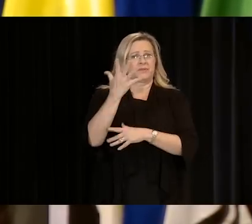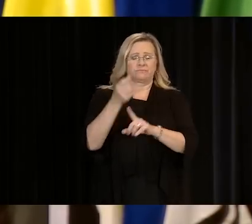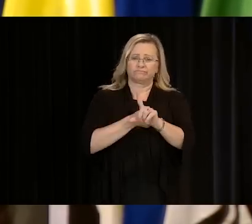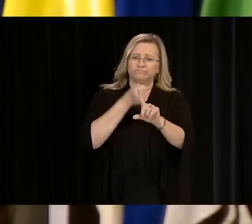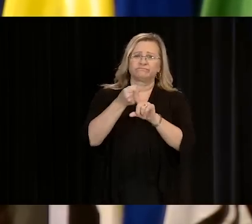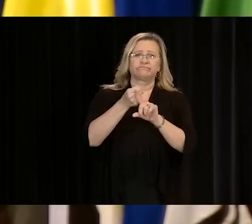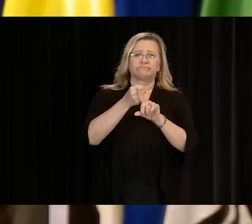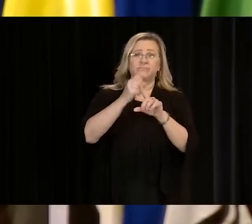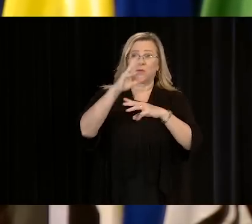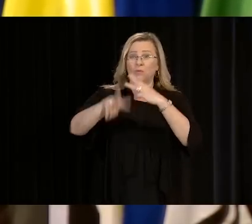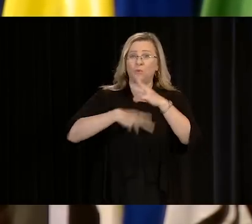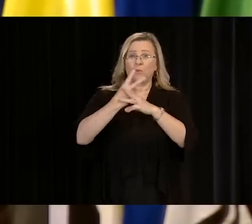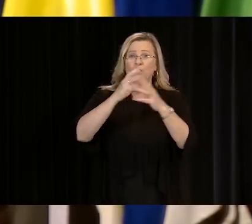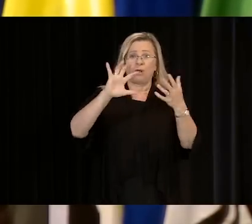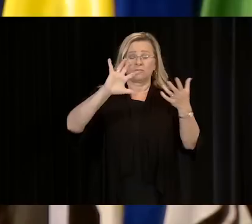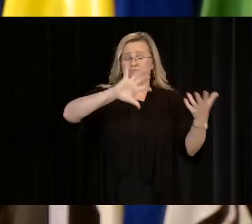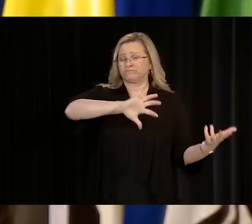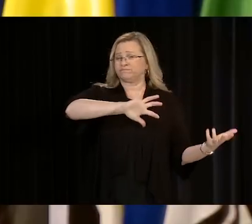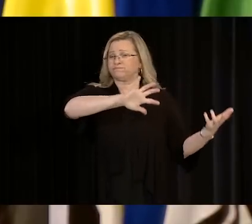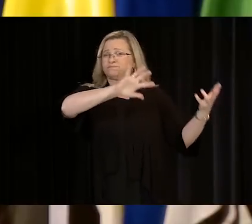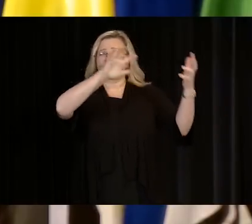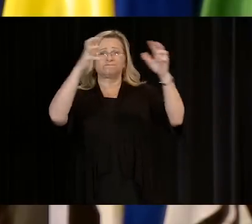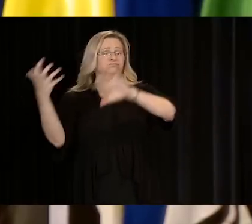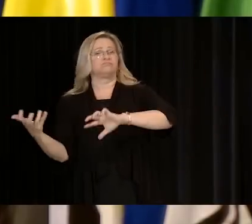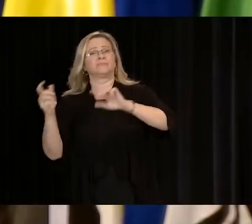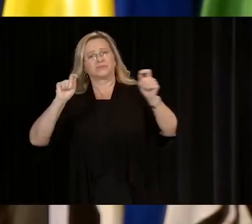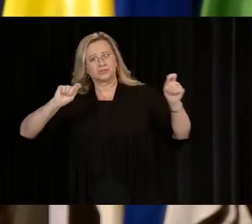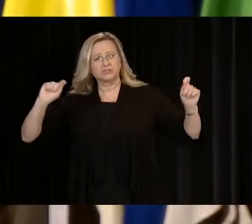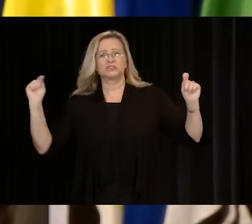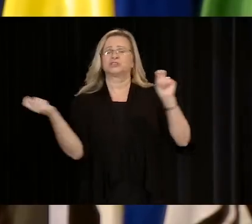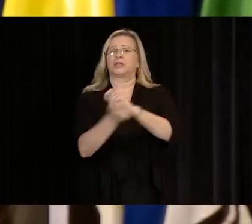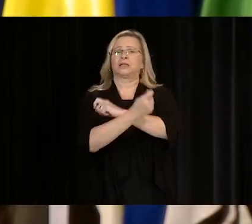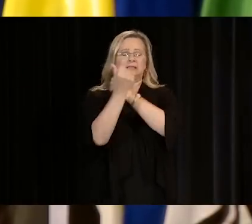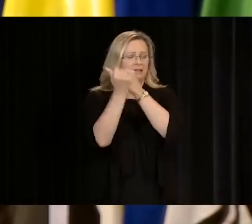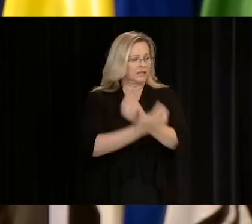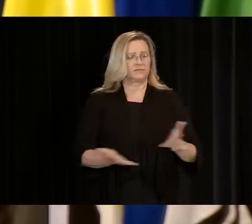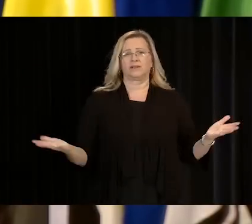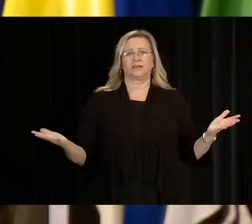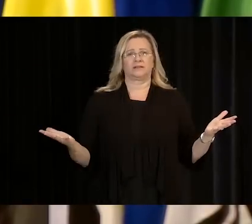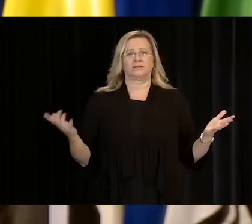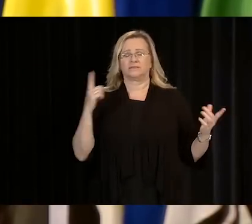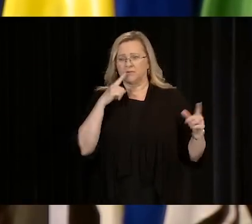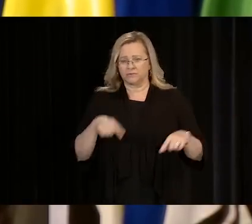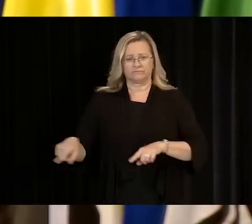IT HAS TURNED OUR WORLDS UPSIDE DOWN AND CHANGED MOST EVERYTHING FOR STUDENTS.